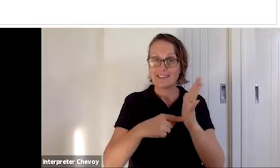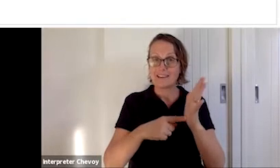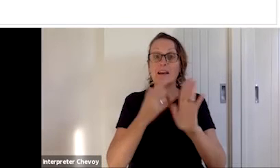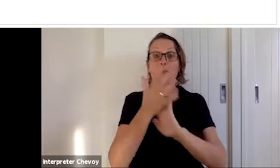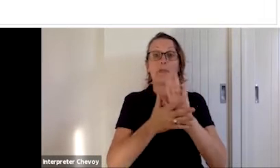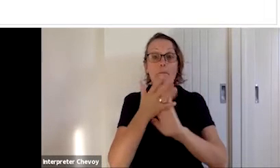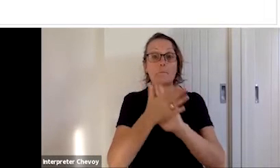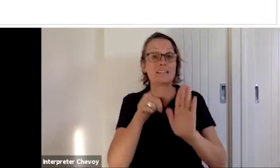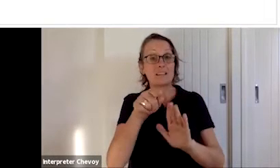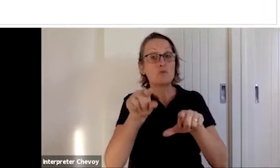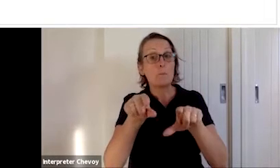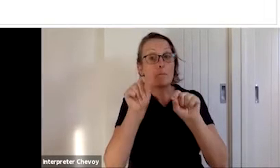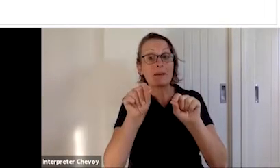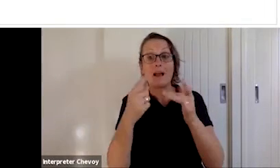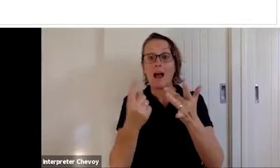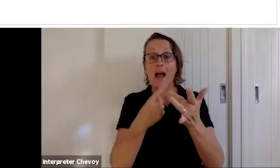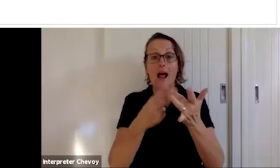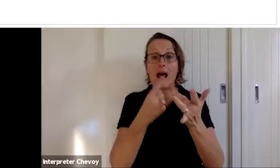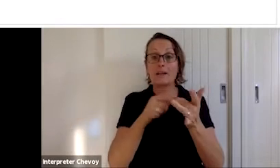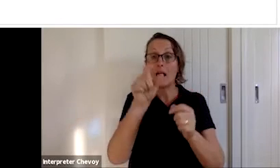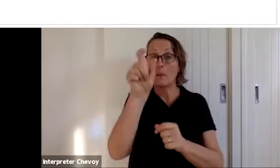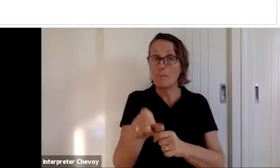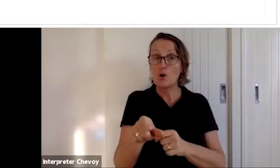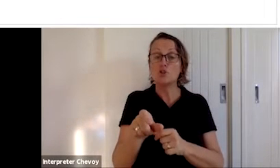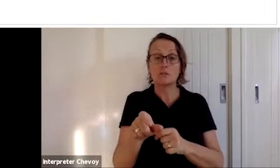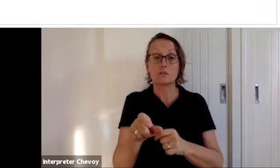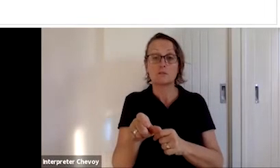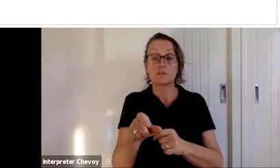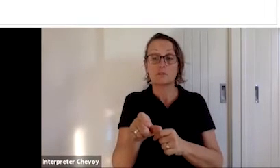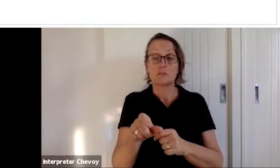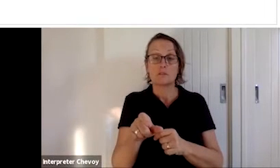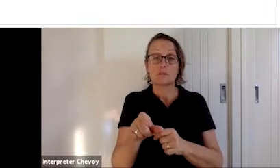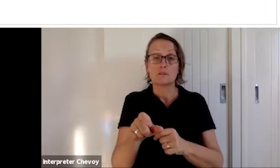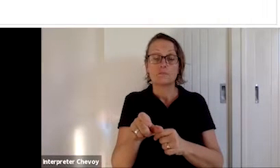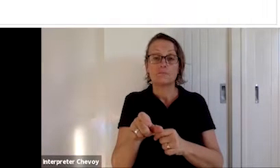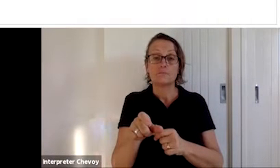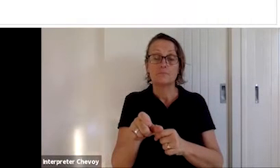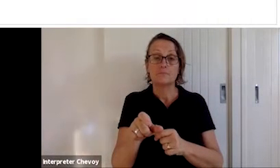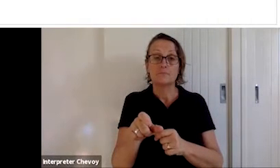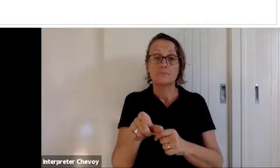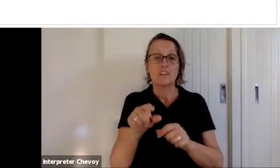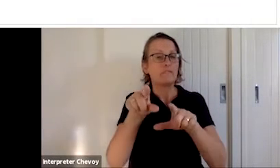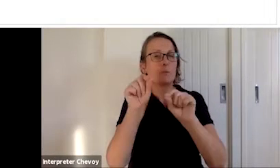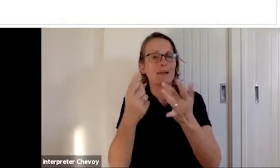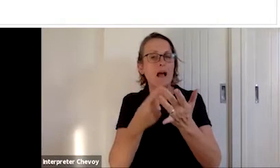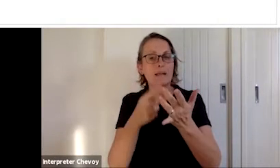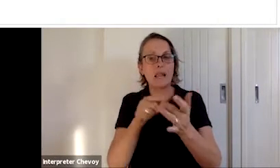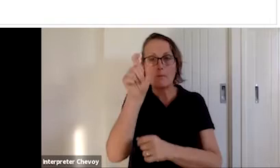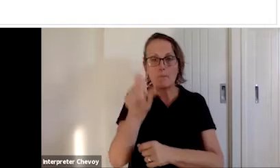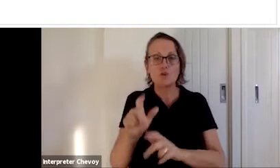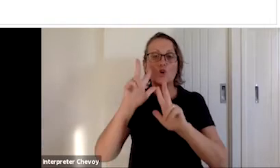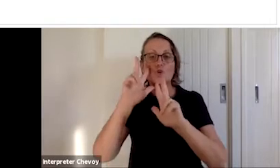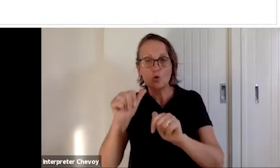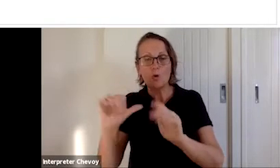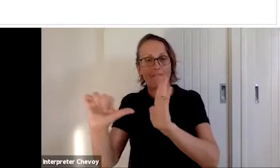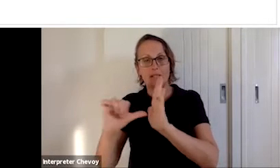someone to take the if you're going to nominate someone to look after the grant money for you